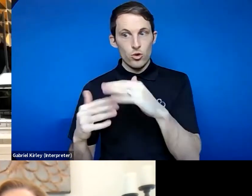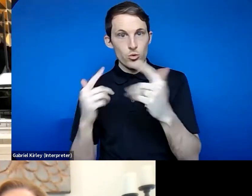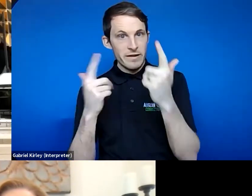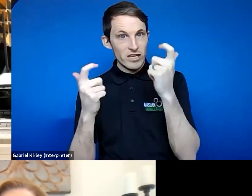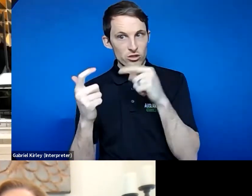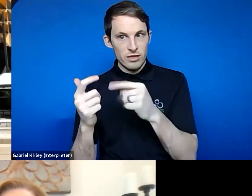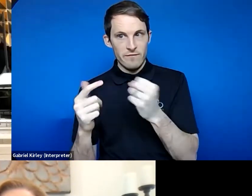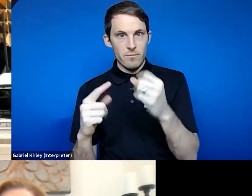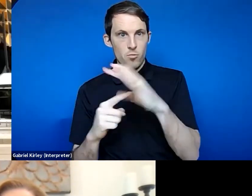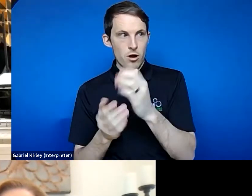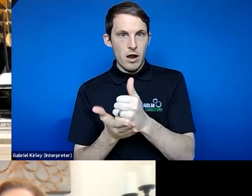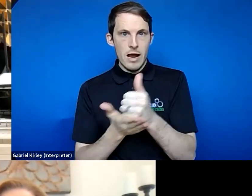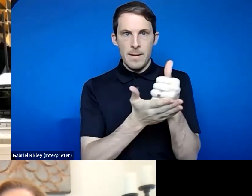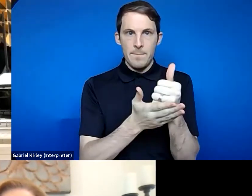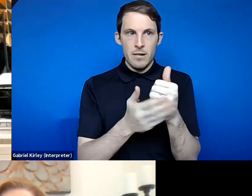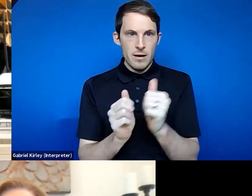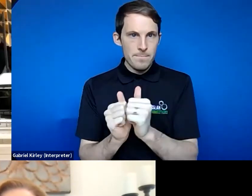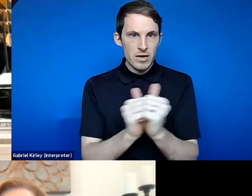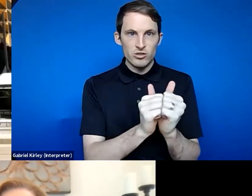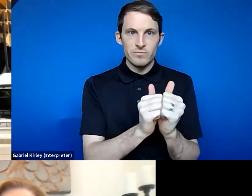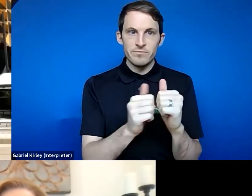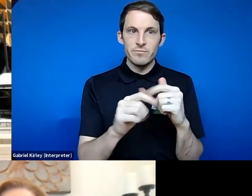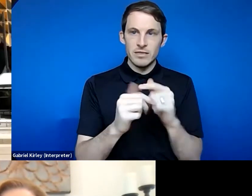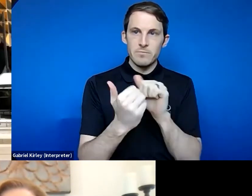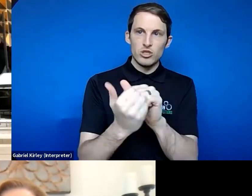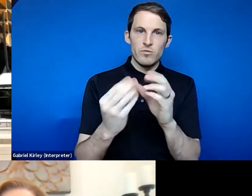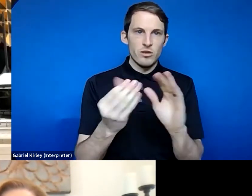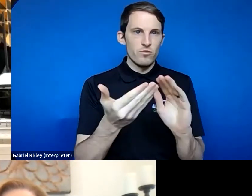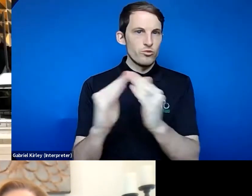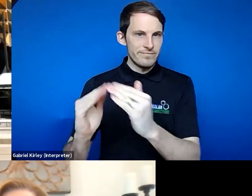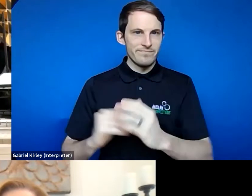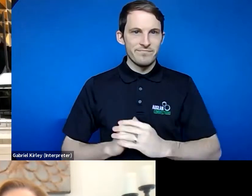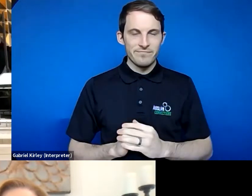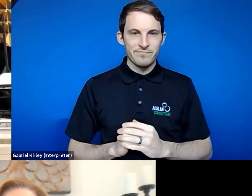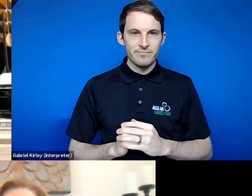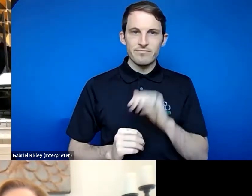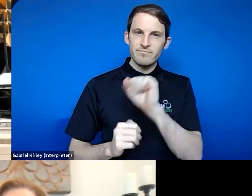along with partnership across the community. It is part of our practical response to supporting